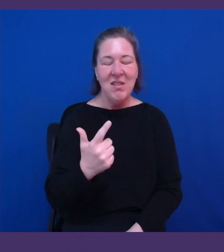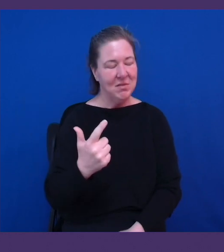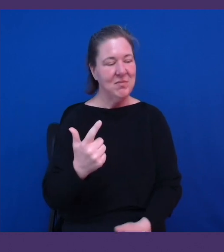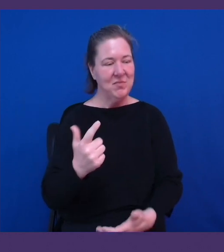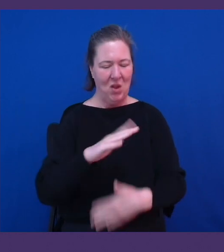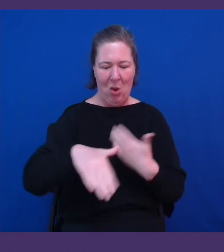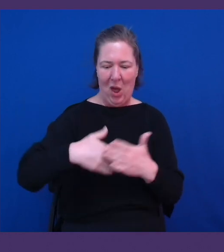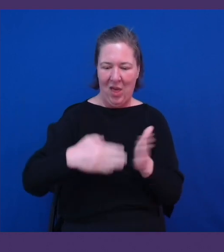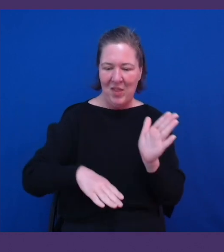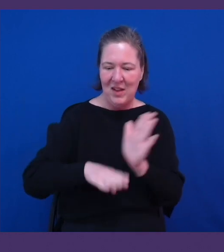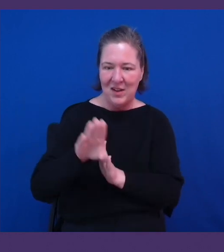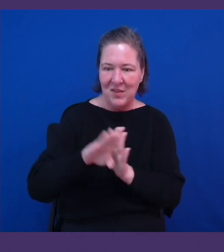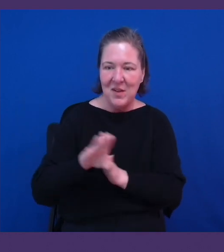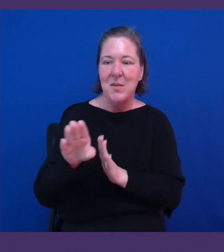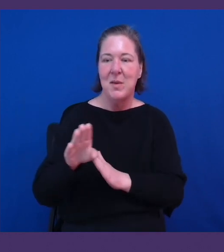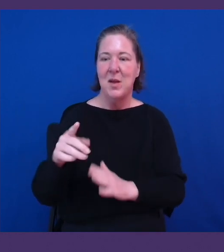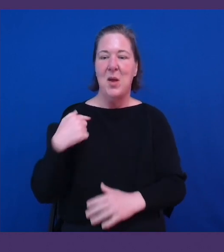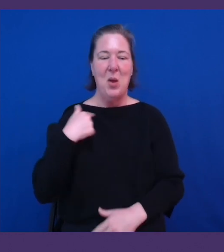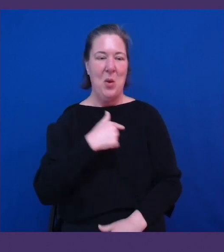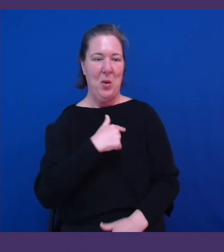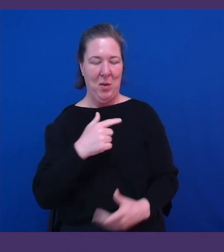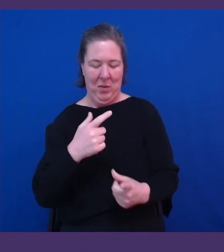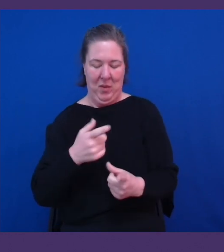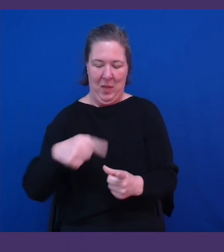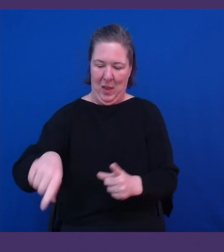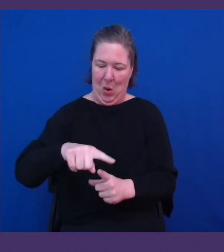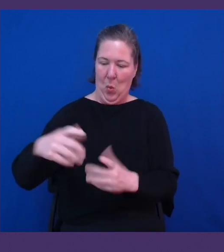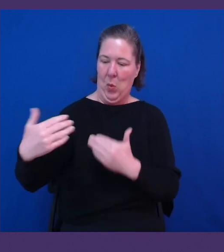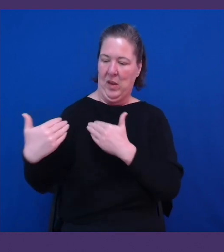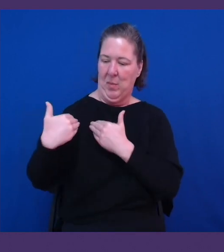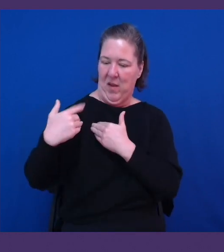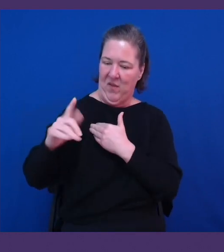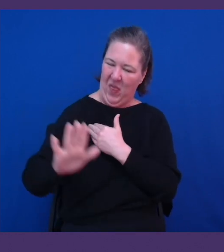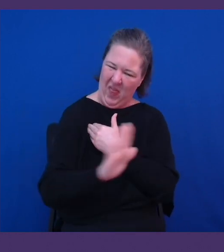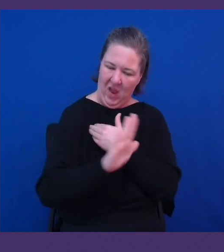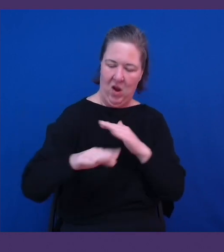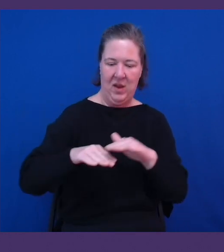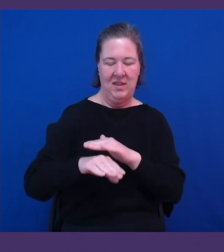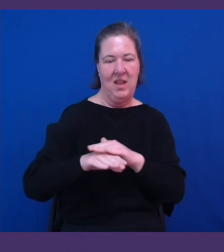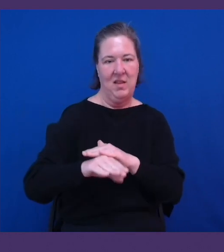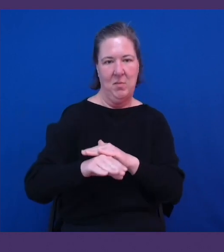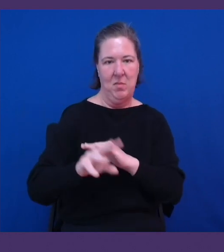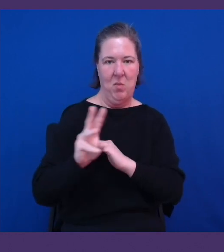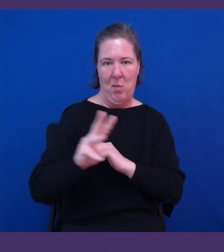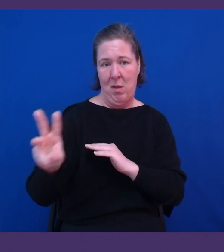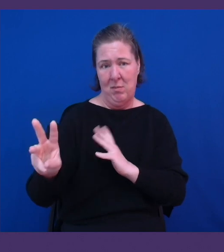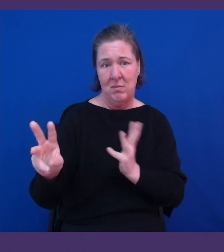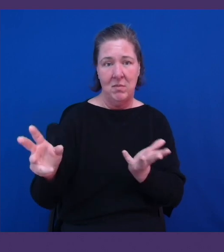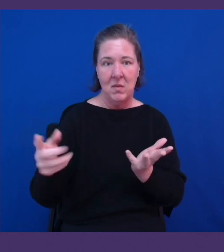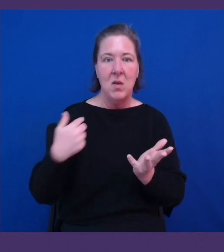that were responsible for how accessible a website was. We have long since come to understand